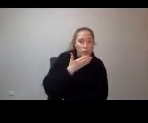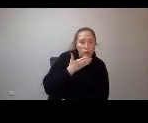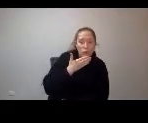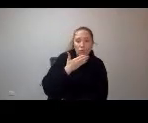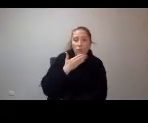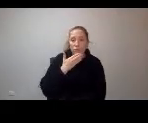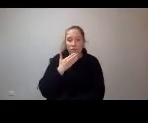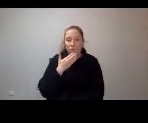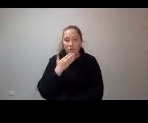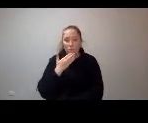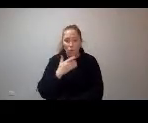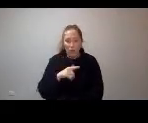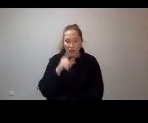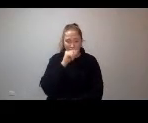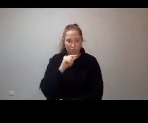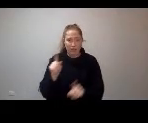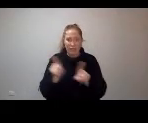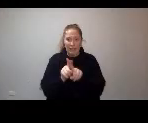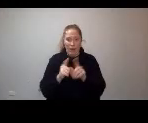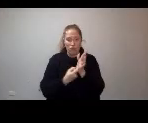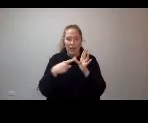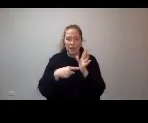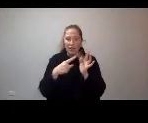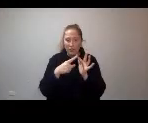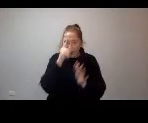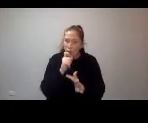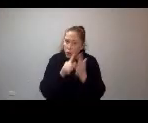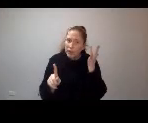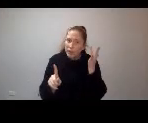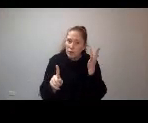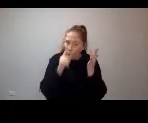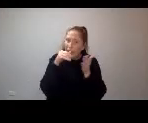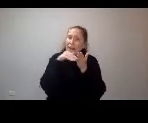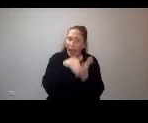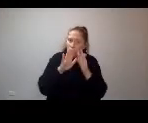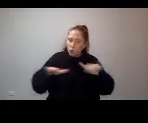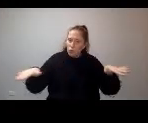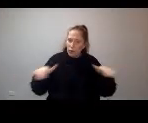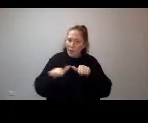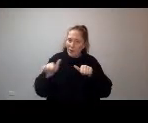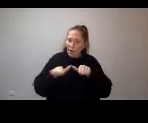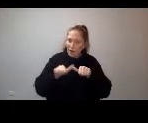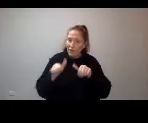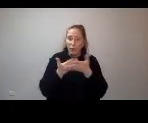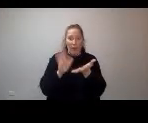So, I want you to give a sense, get a sense of what's possible. Now, to do that, we need to think about a few things.